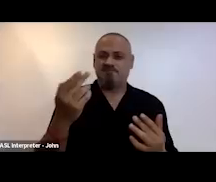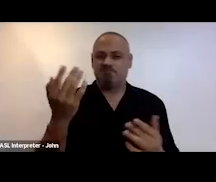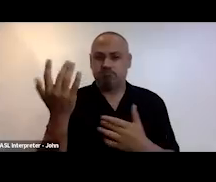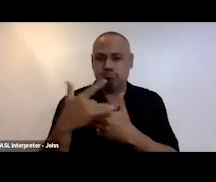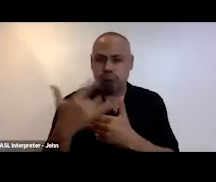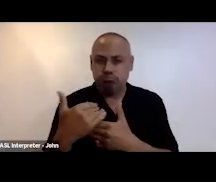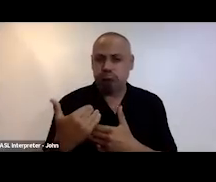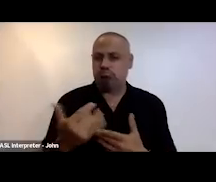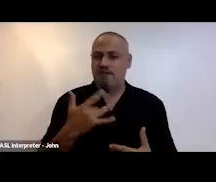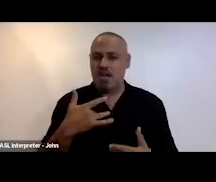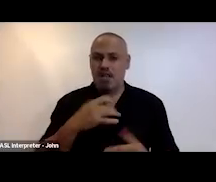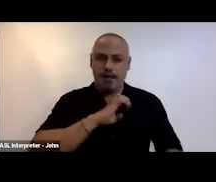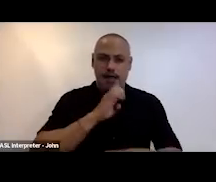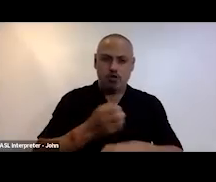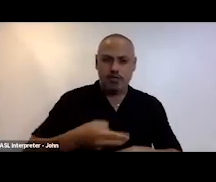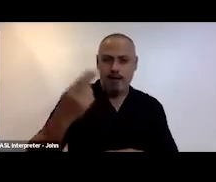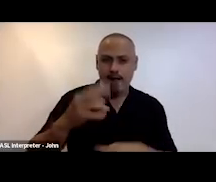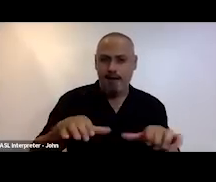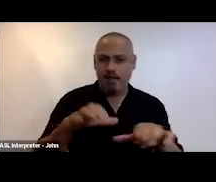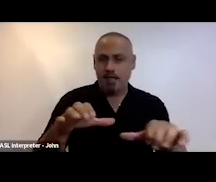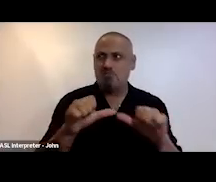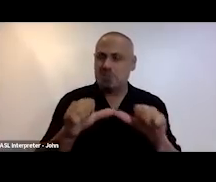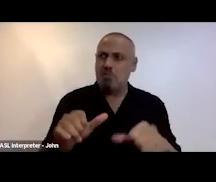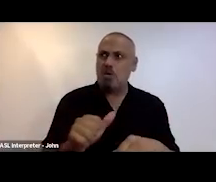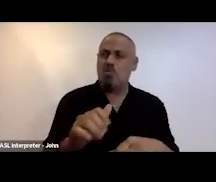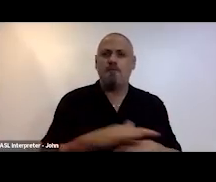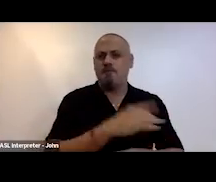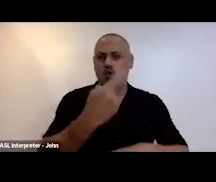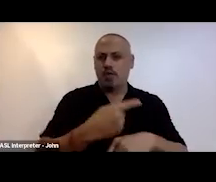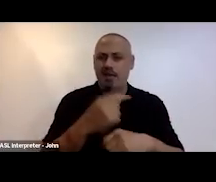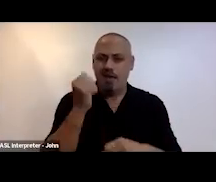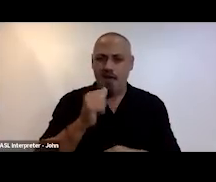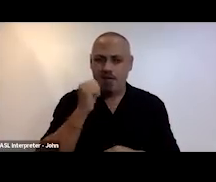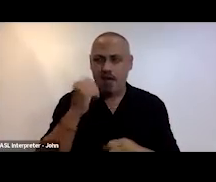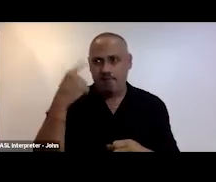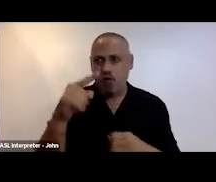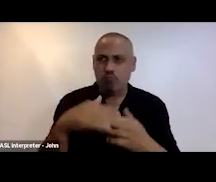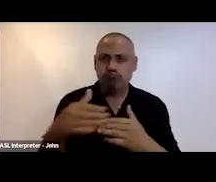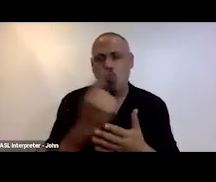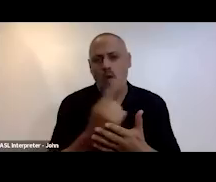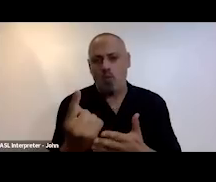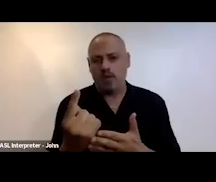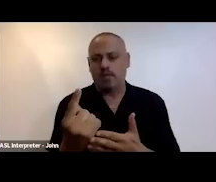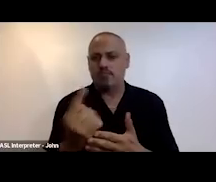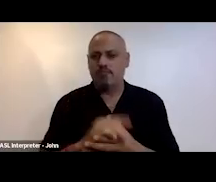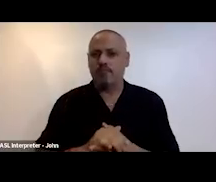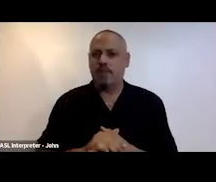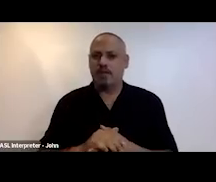lots of energy and activity that lasts most of the day, nearly every day for at least week. This week determination is important